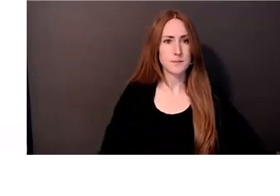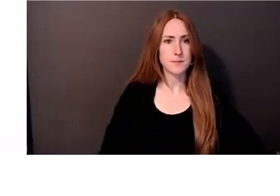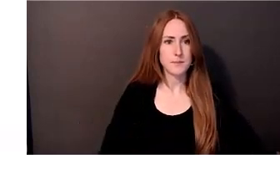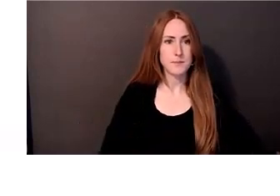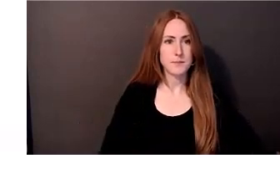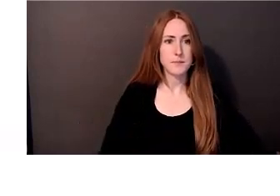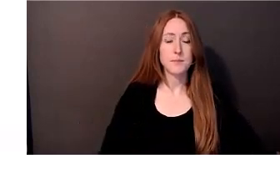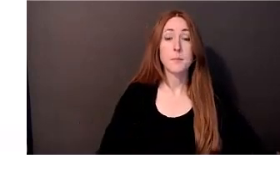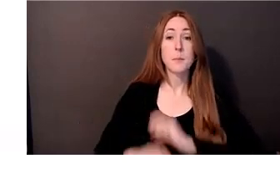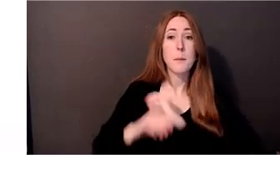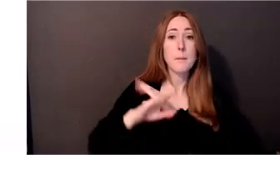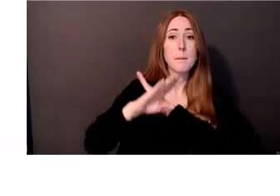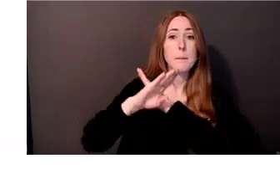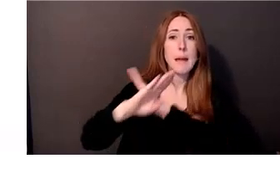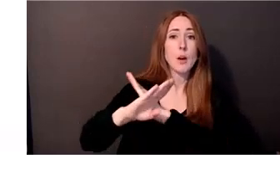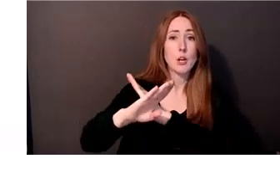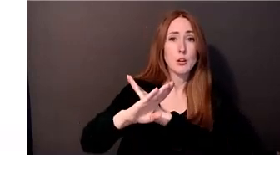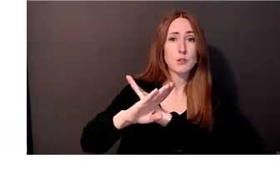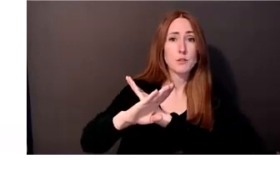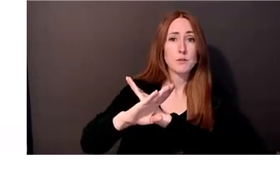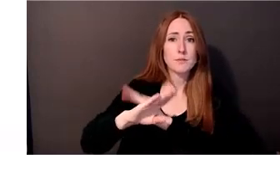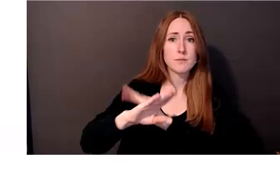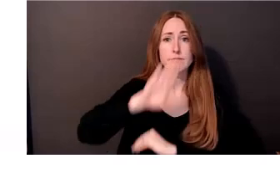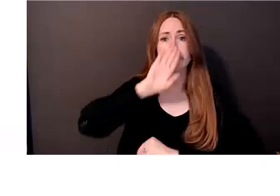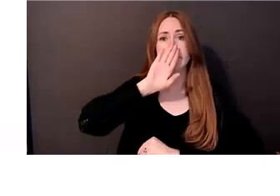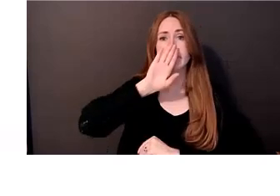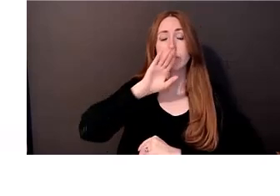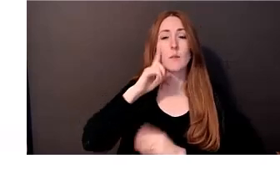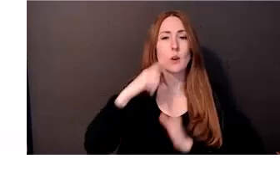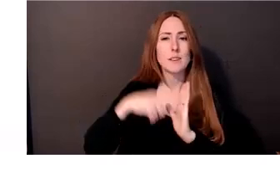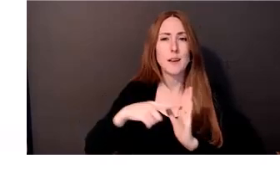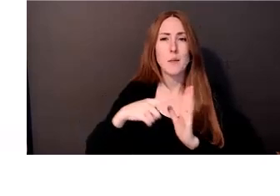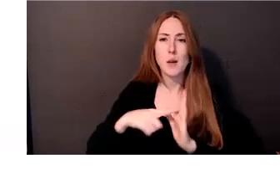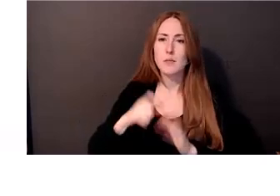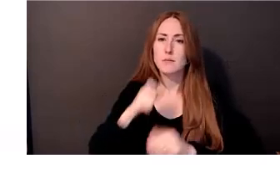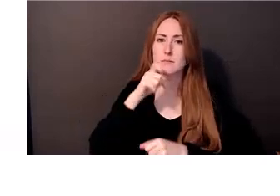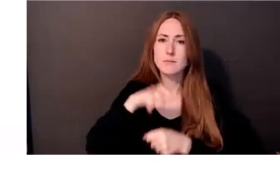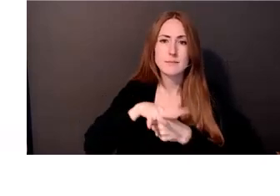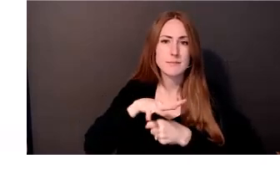For example, lack of time, as we said they are mainly clinicians.